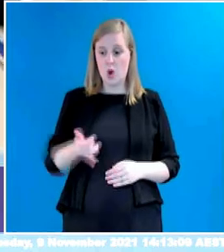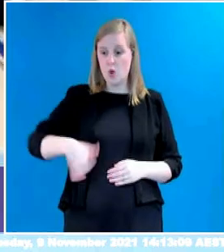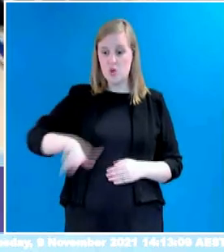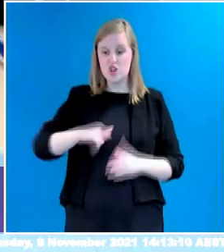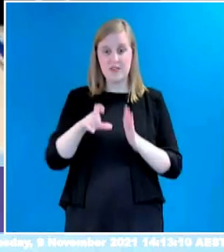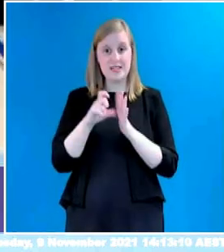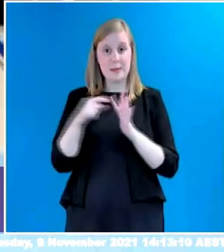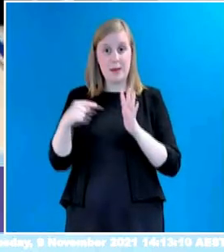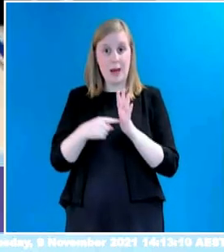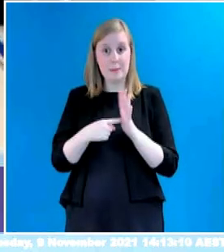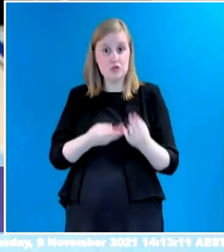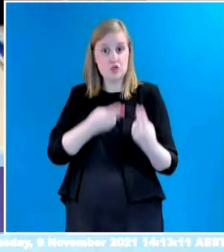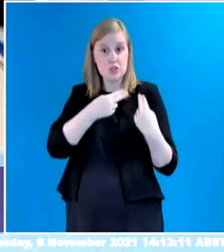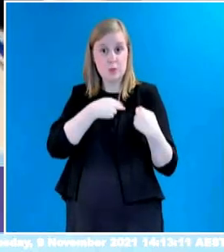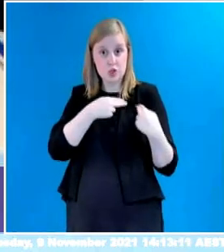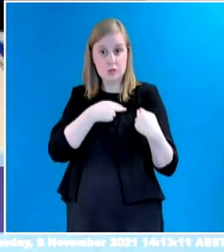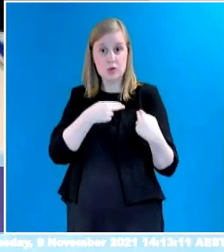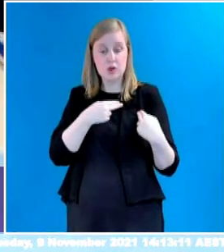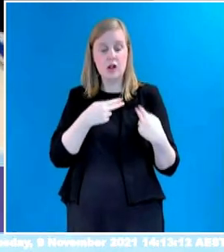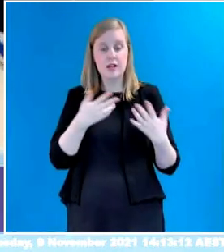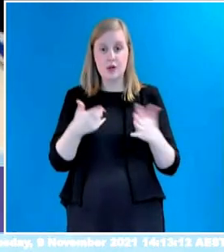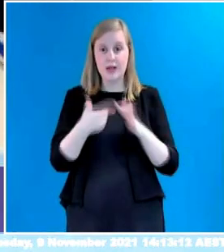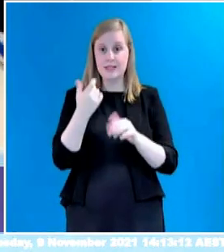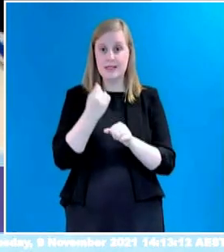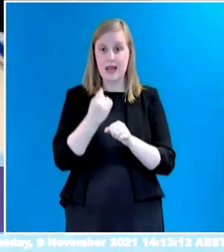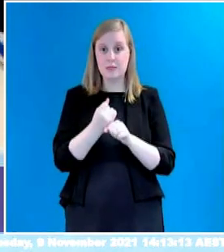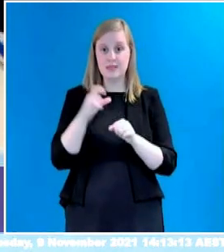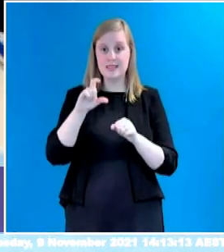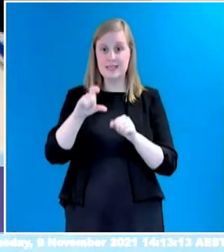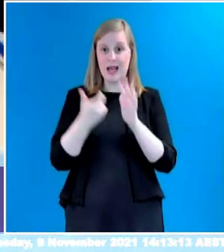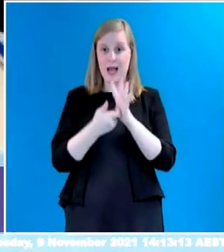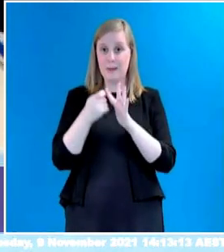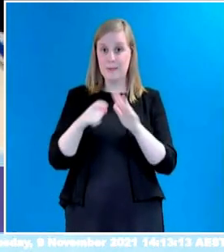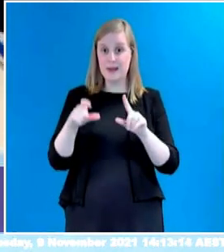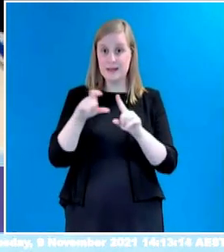In the case of the CRPD, the work was led by the Attorney-General's Department.